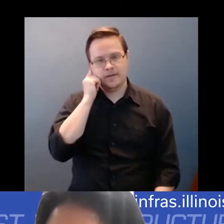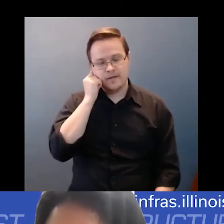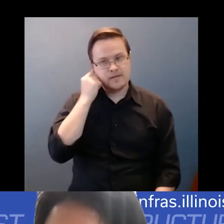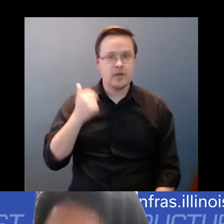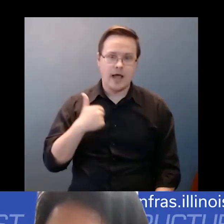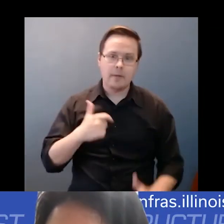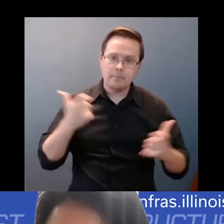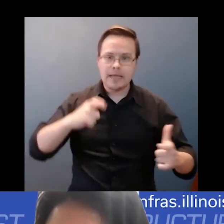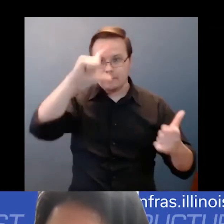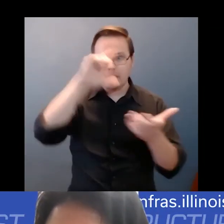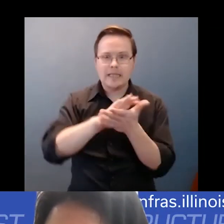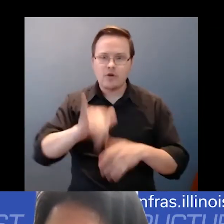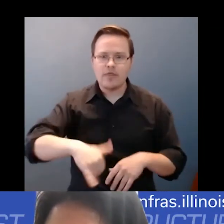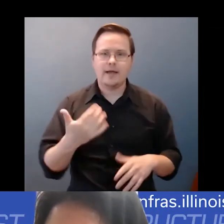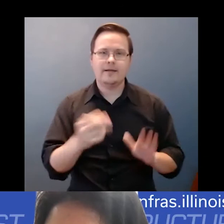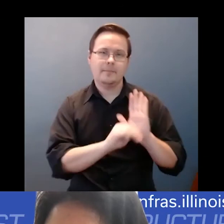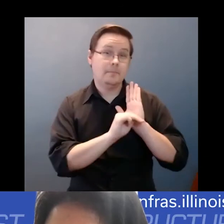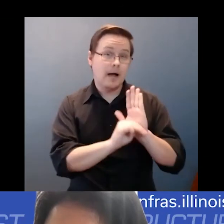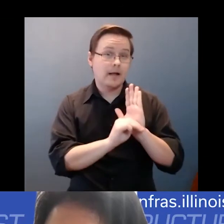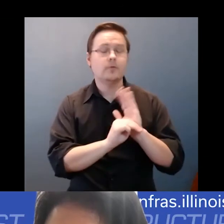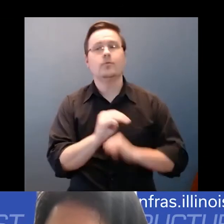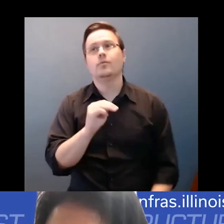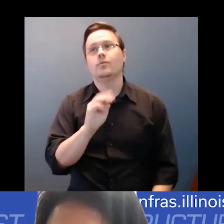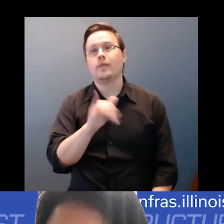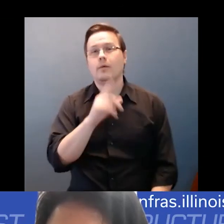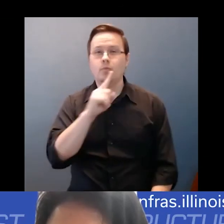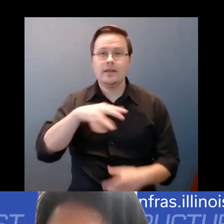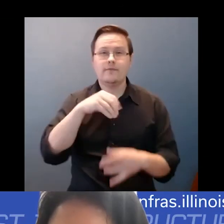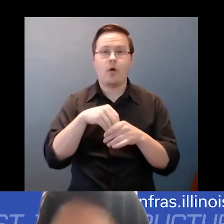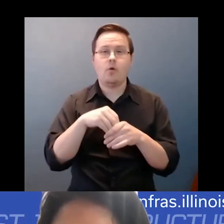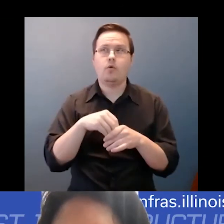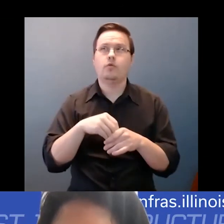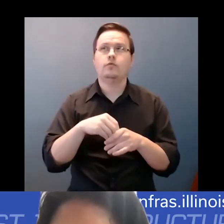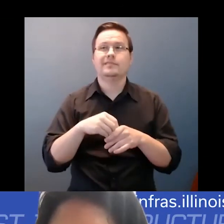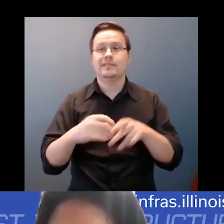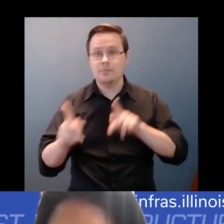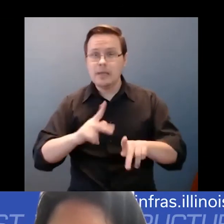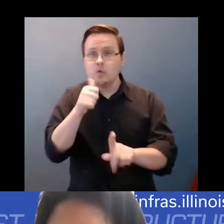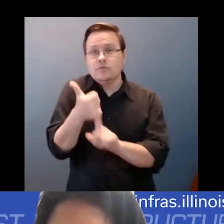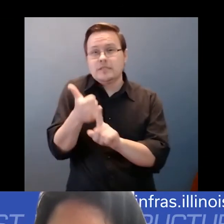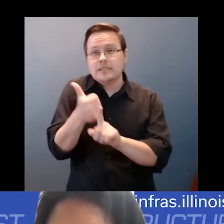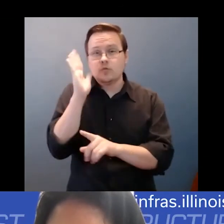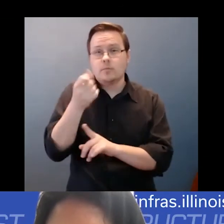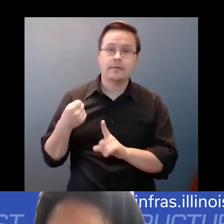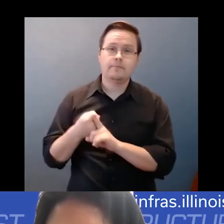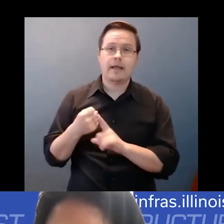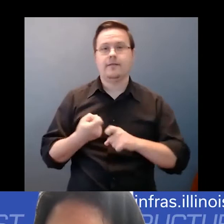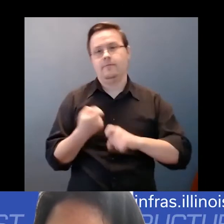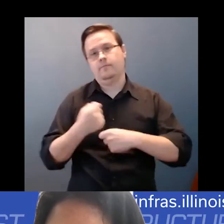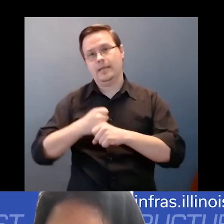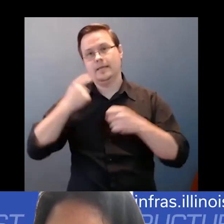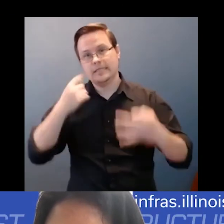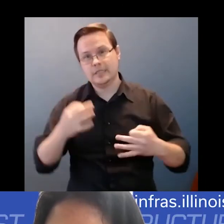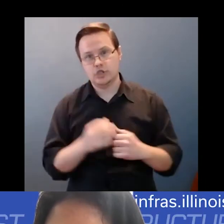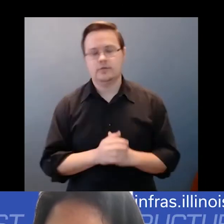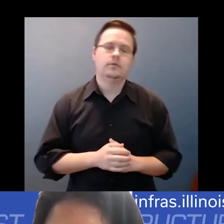So, I would. I'm a big believer in that like that model that really like involves the actual people who would be affected and making decisions.